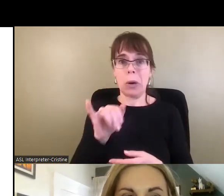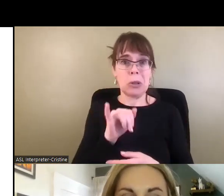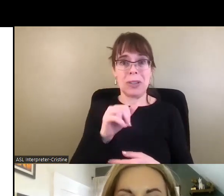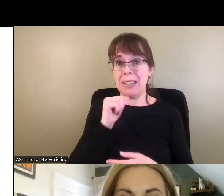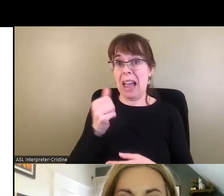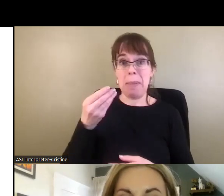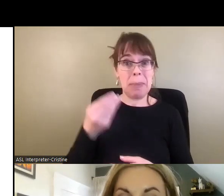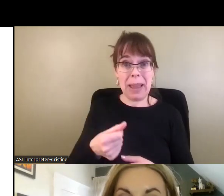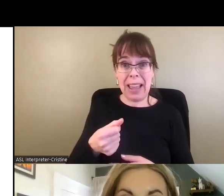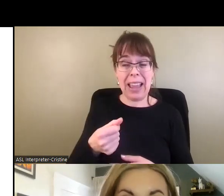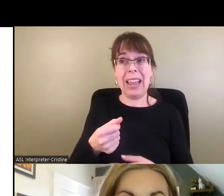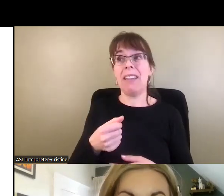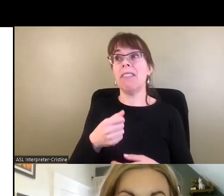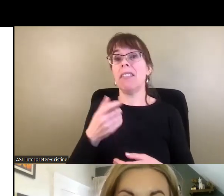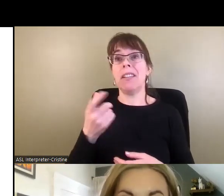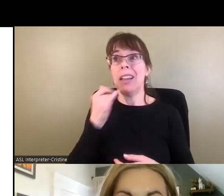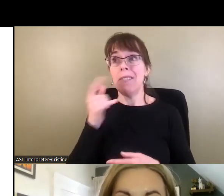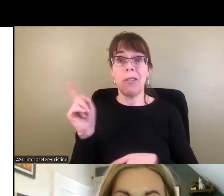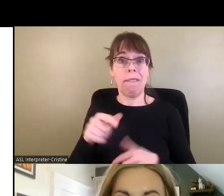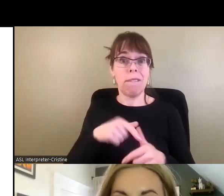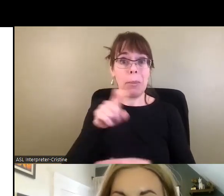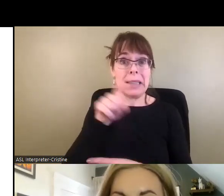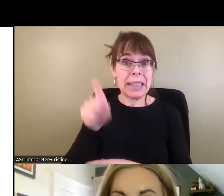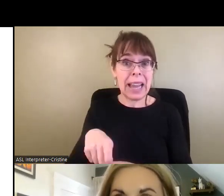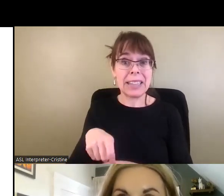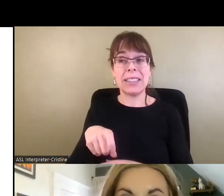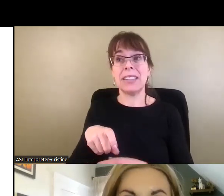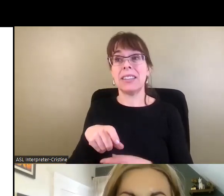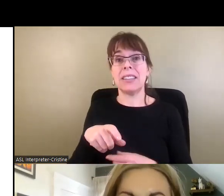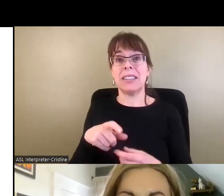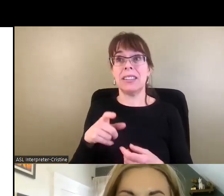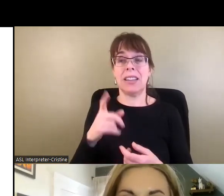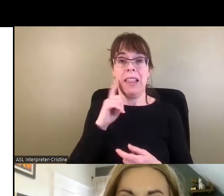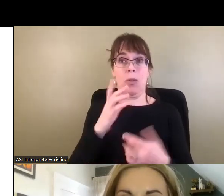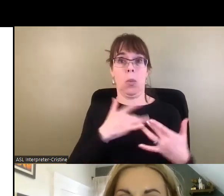if you're coming from Texas and there's a lot of safety concerns and being